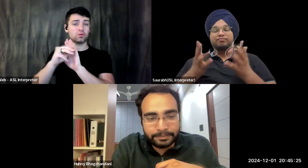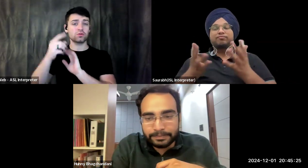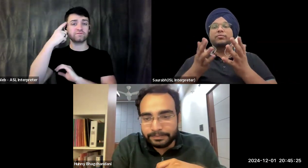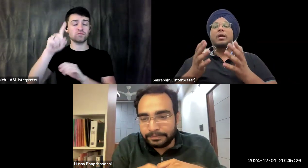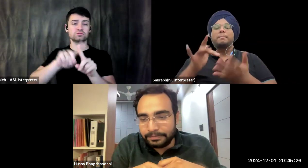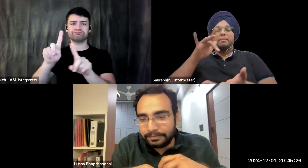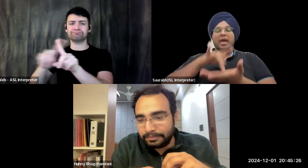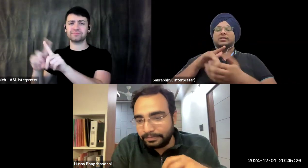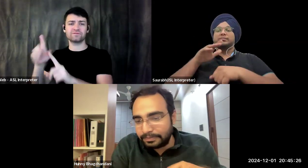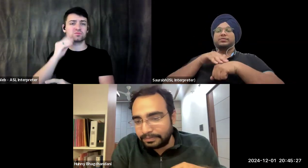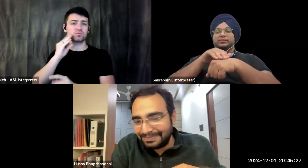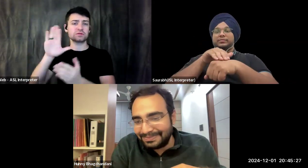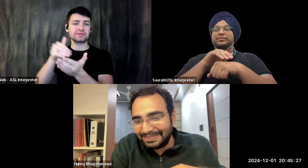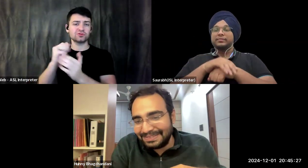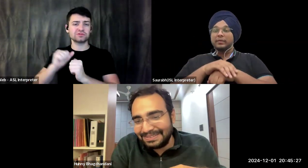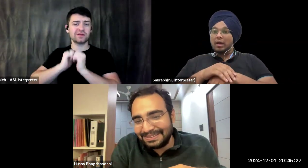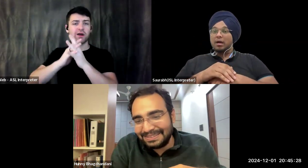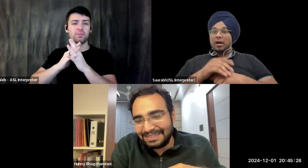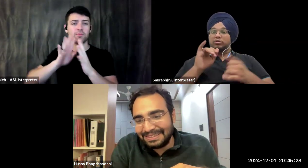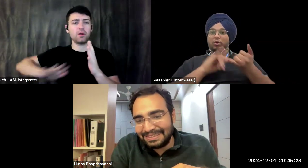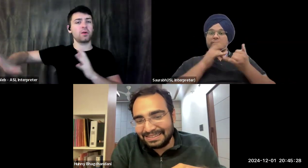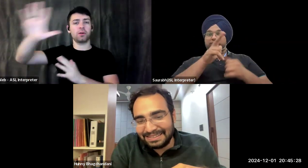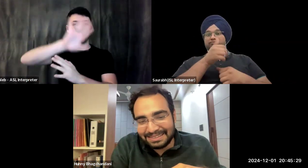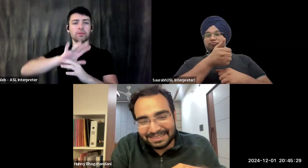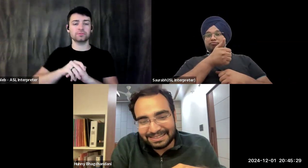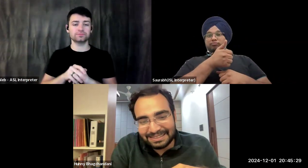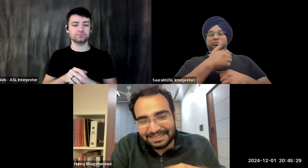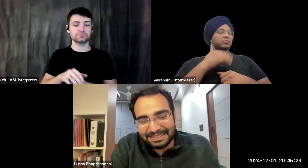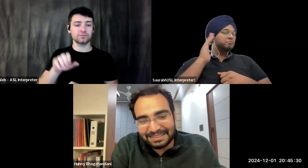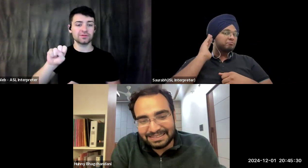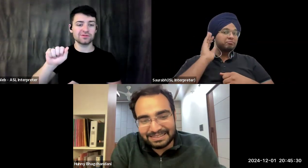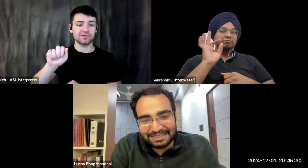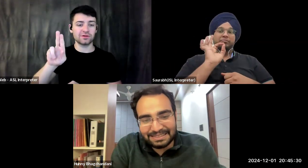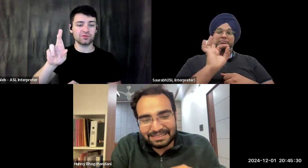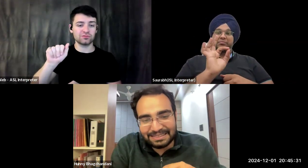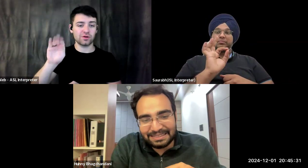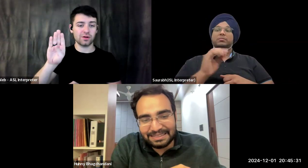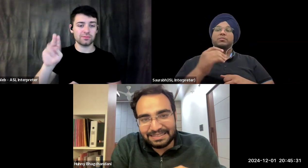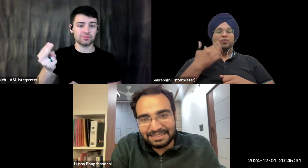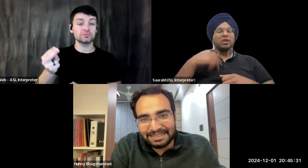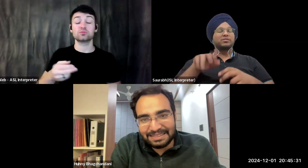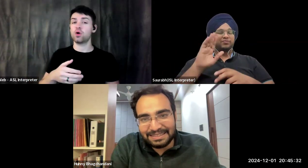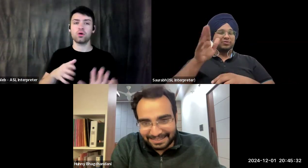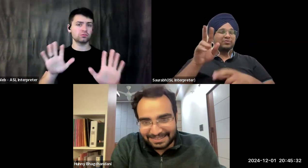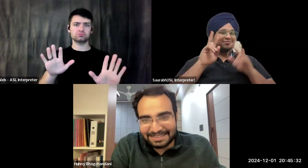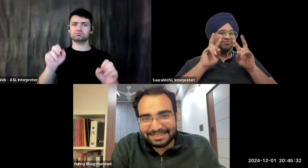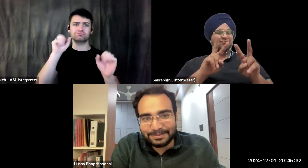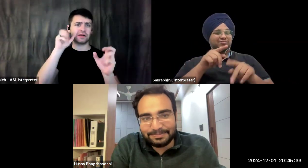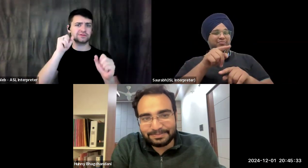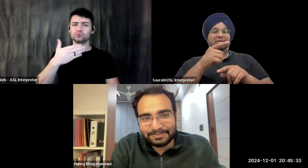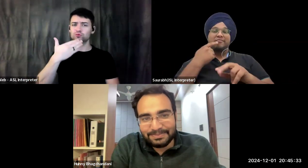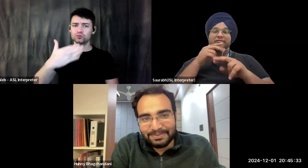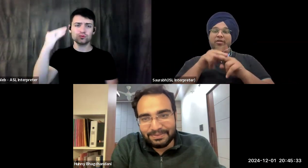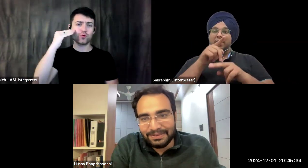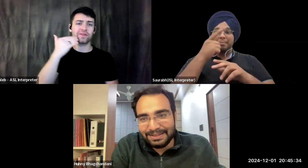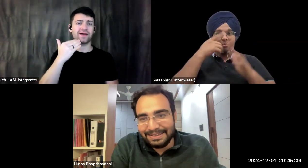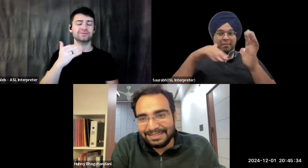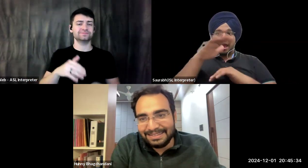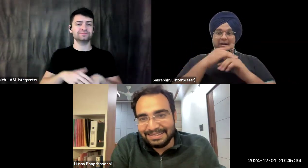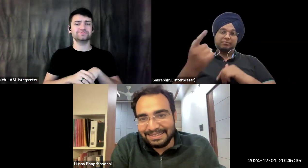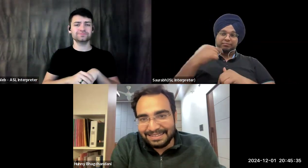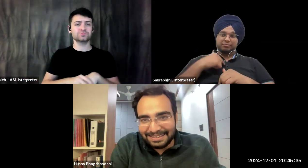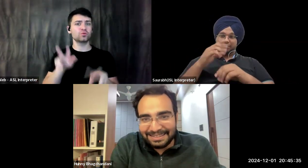[Saurabh speaking] Yeah yeah good good Hunny. Great to know that. And we will look forward for that. If you have any plan to come to Bangalore in the coming month,